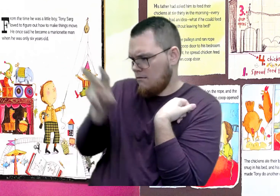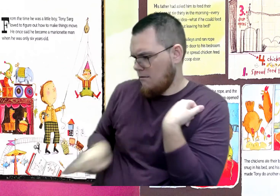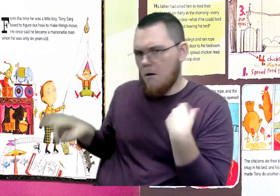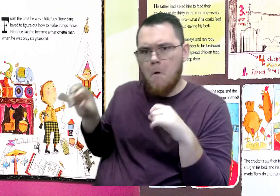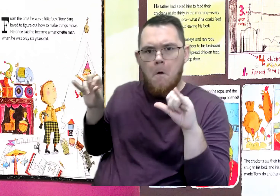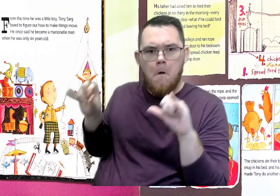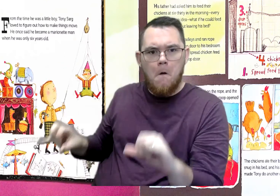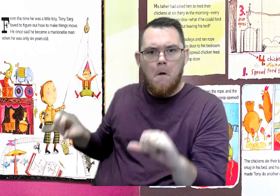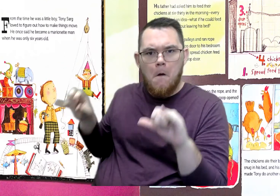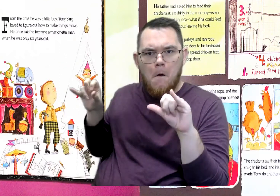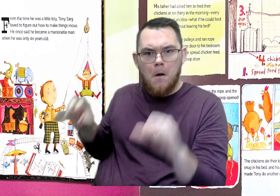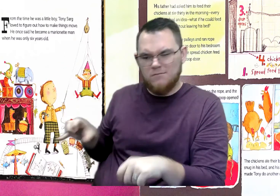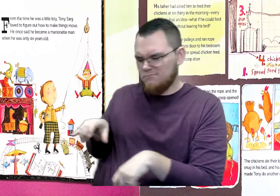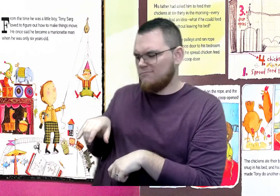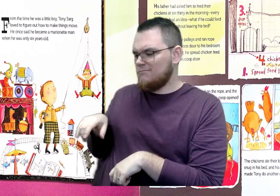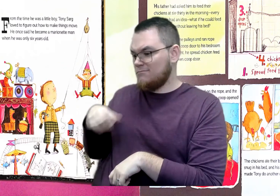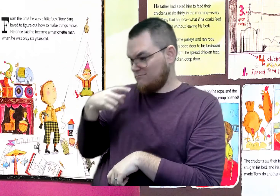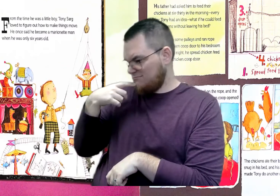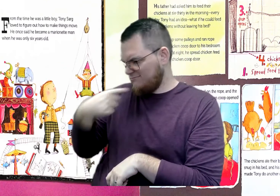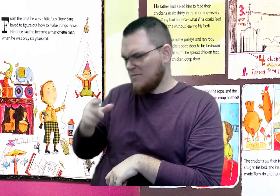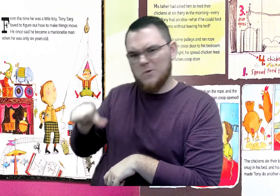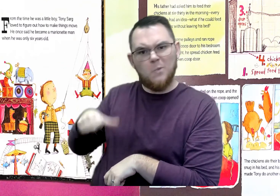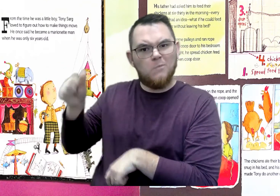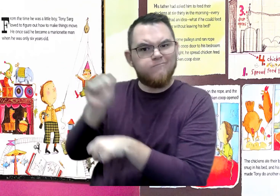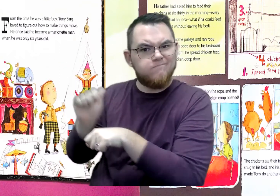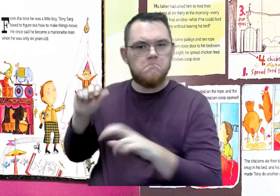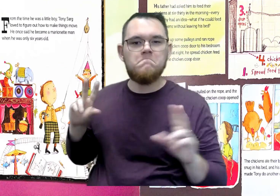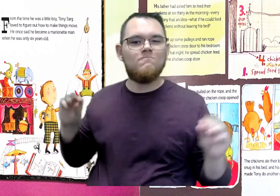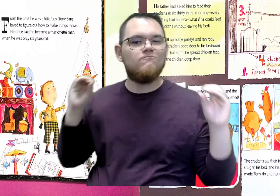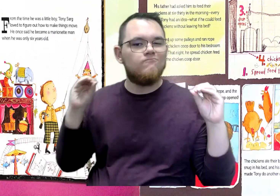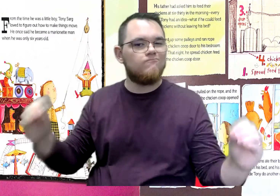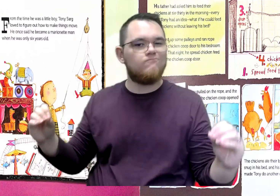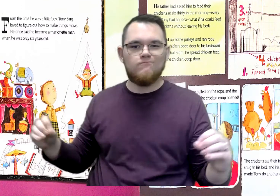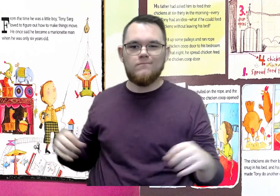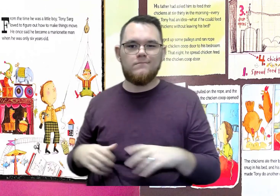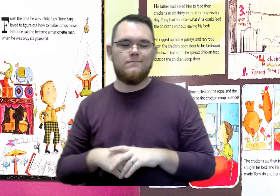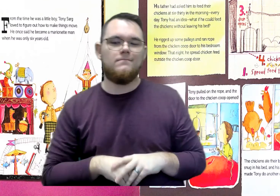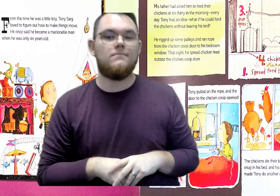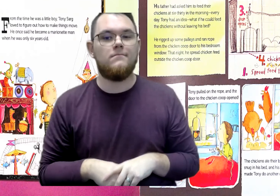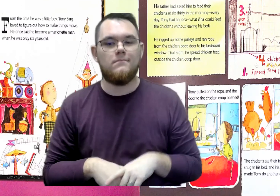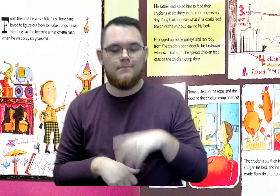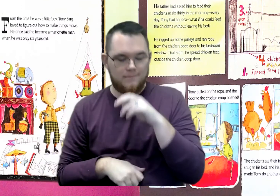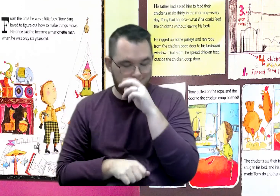never made Tony do another chore.